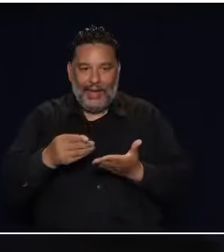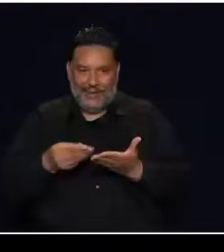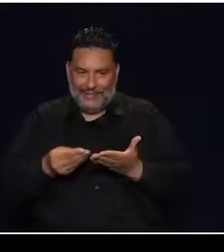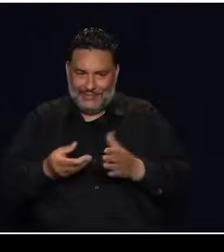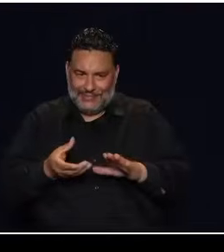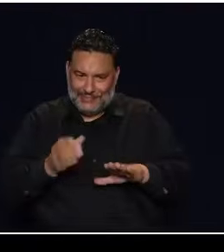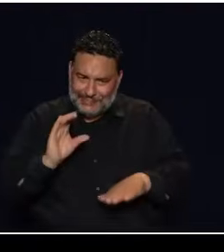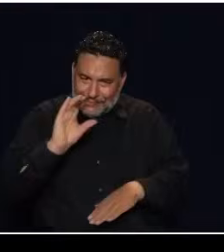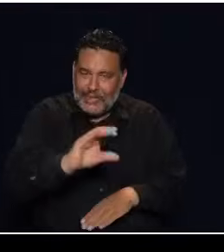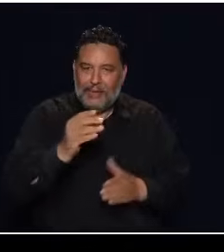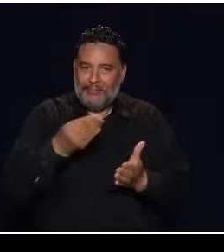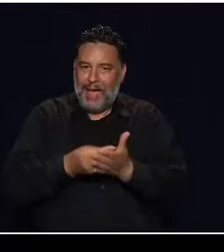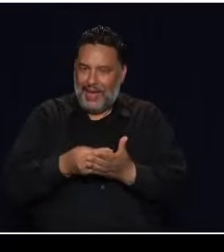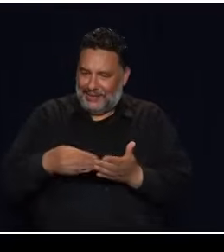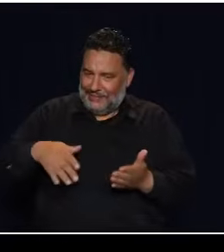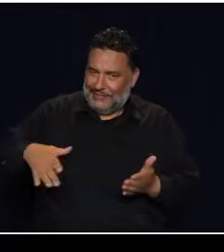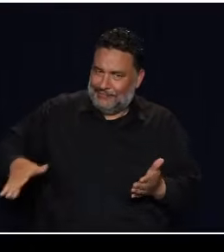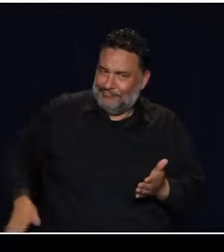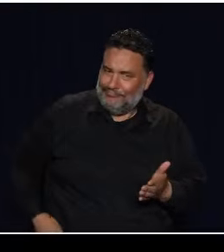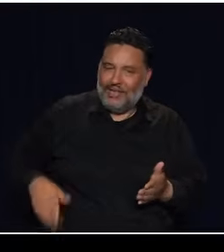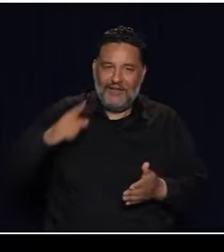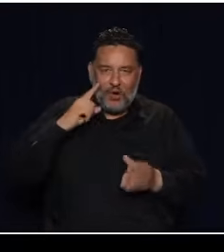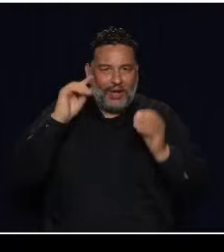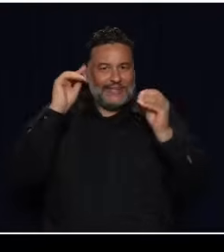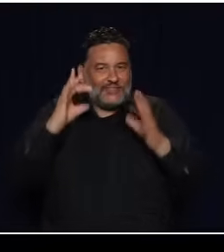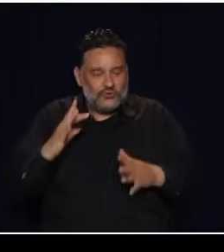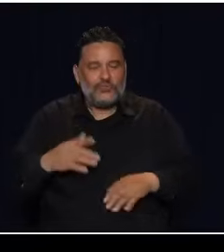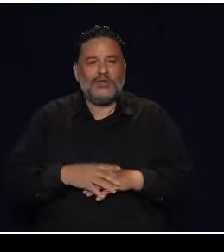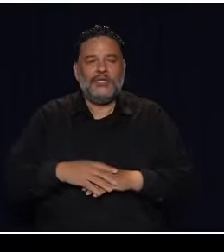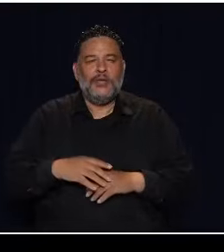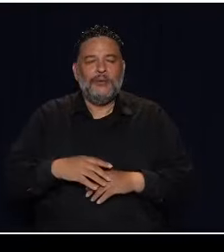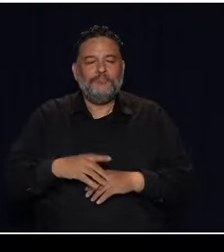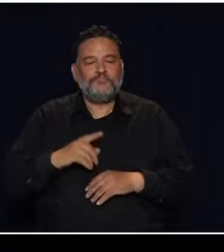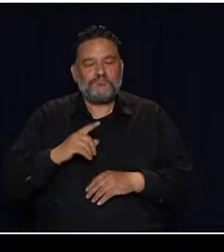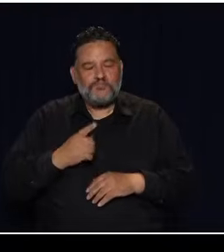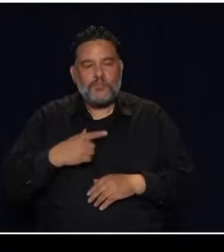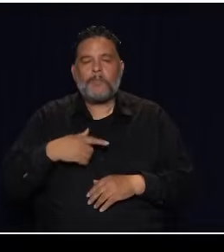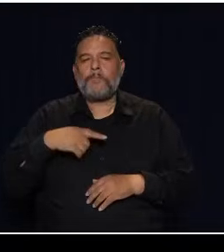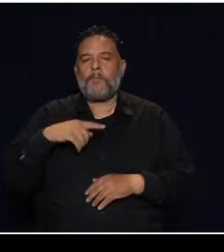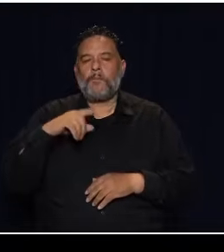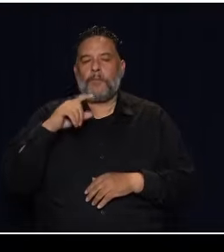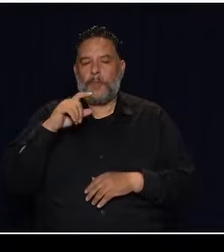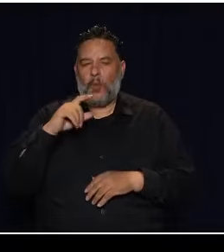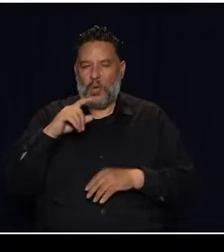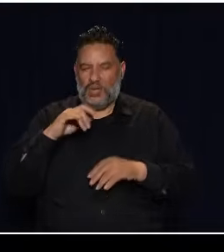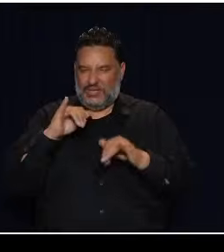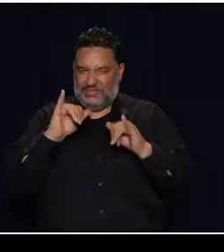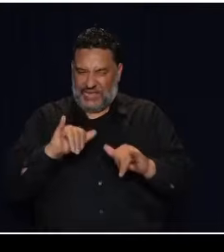TEACHER PAY AND GETTING MORE MONEY INTO TEACHERS' POCKETS.